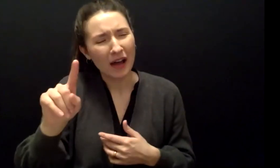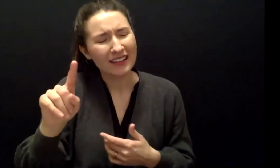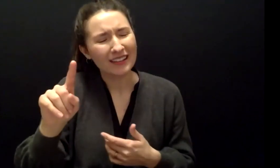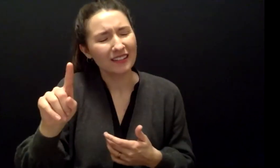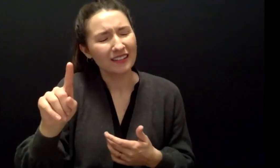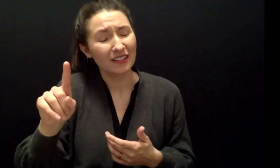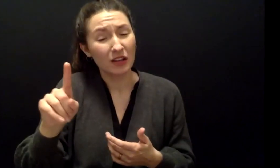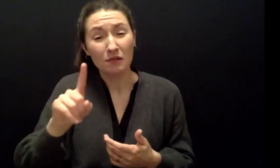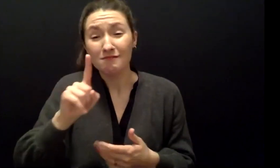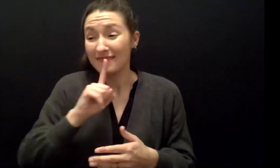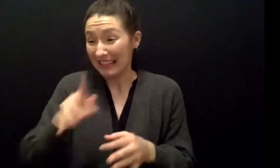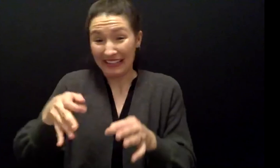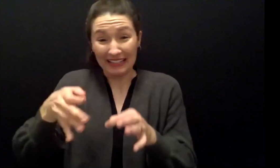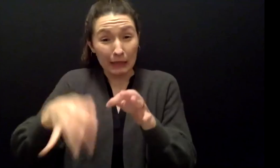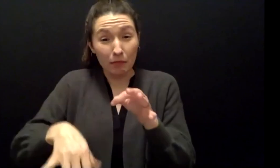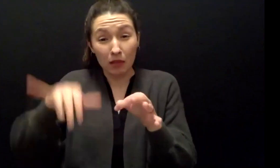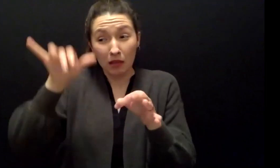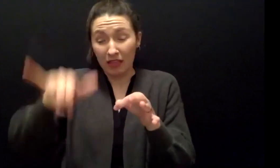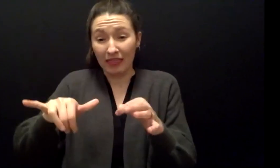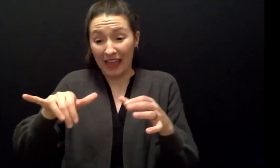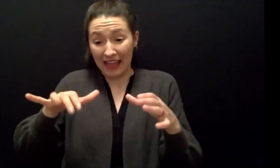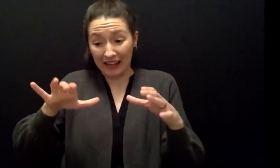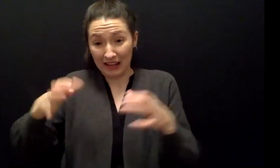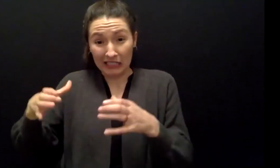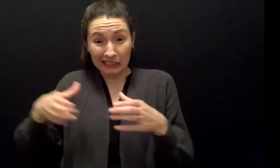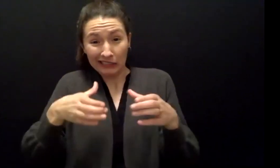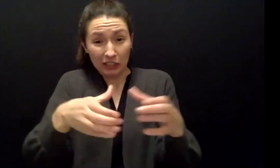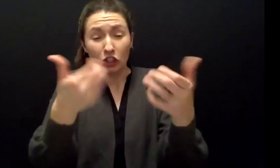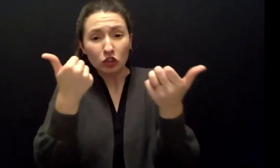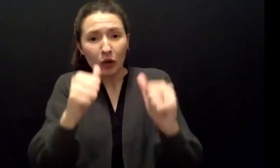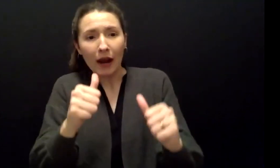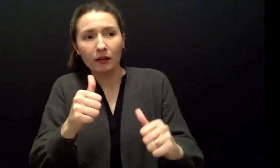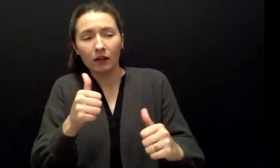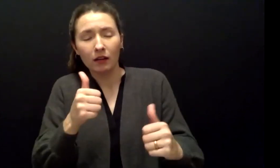useful for. Those OGs in tech, totally understand that and what you're saying. There are two more if you think you have the energy for it, Margaret, that I want to ask...